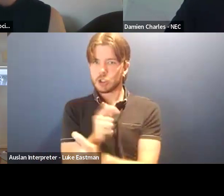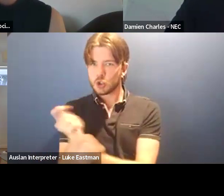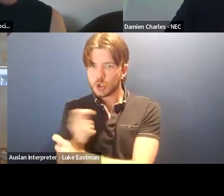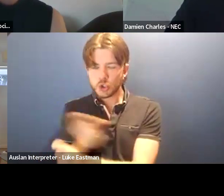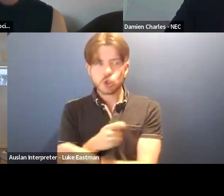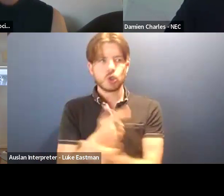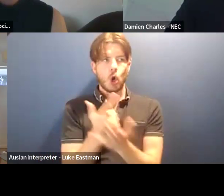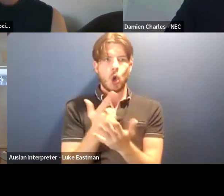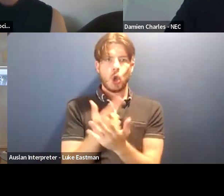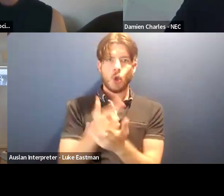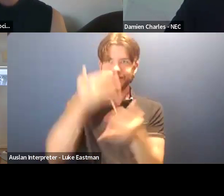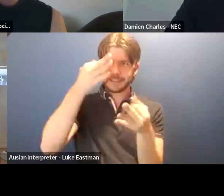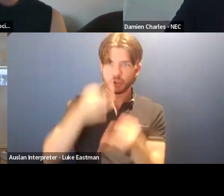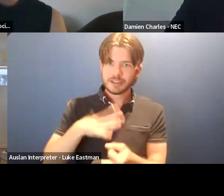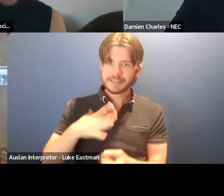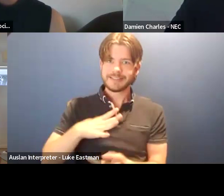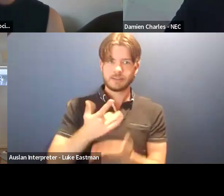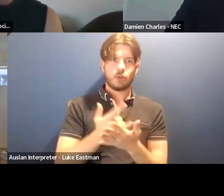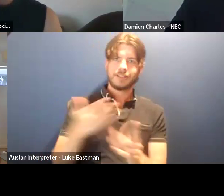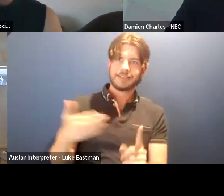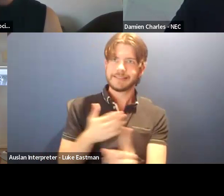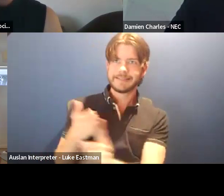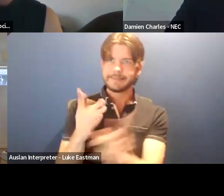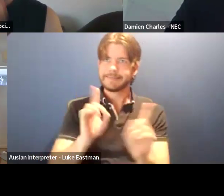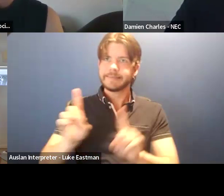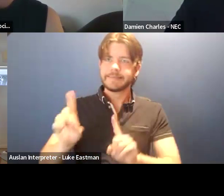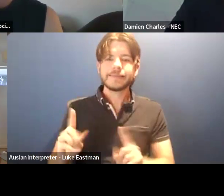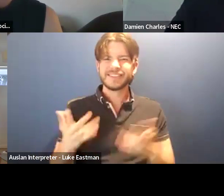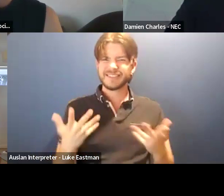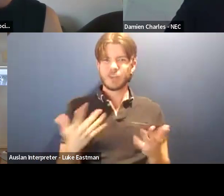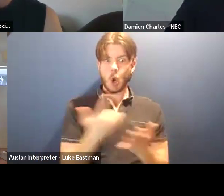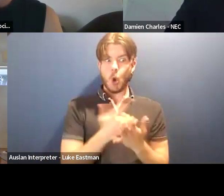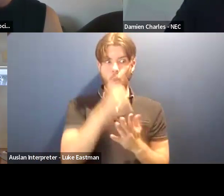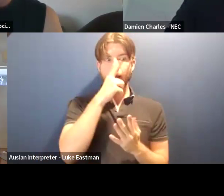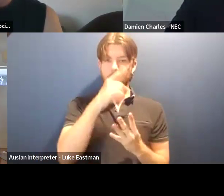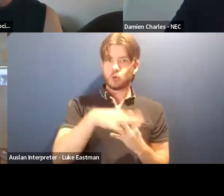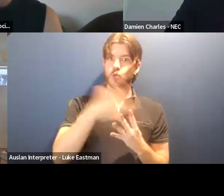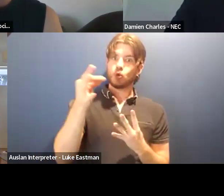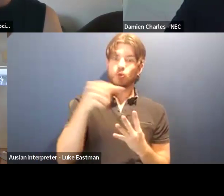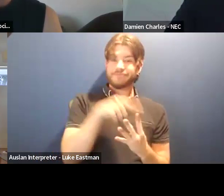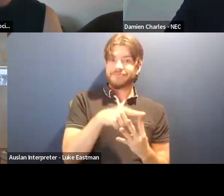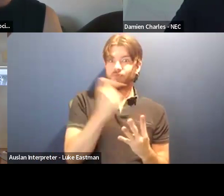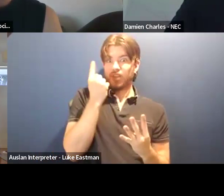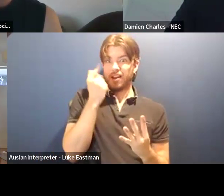know not always the first thing that people choose is the right thing so it's